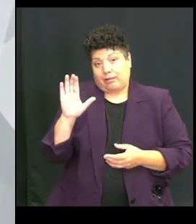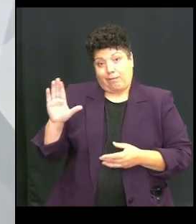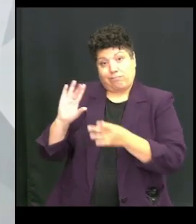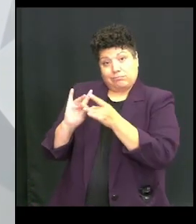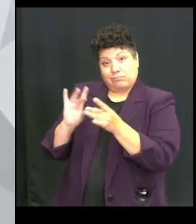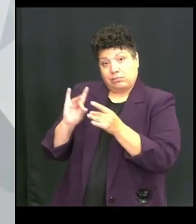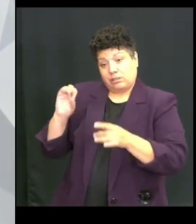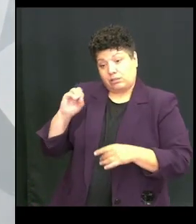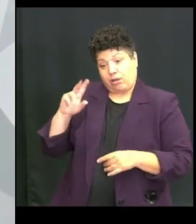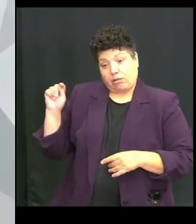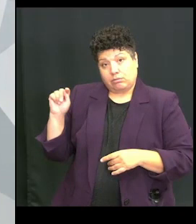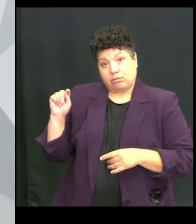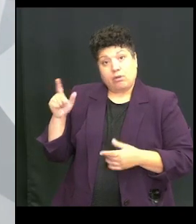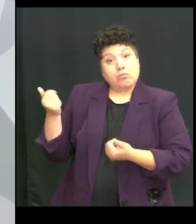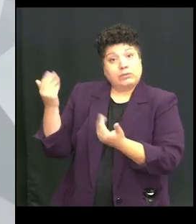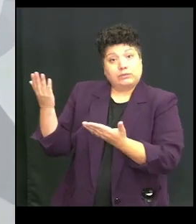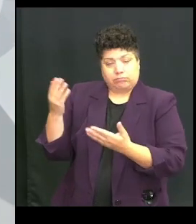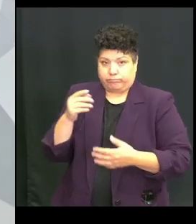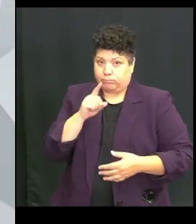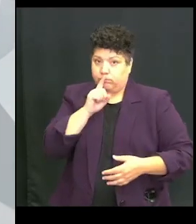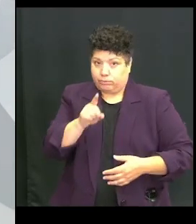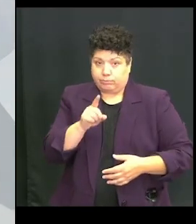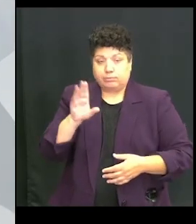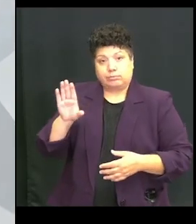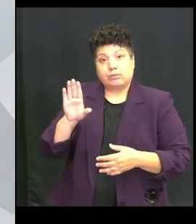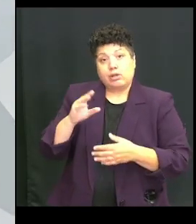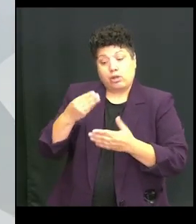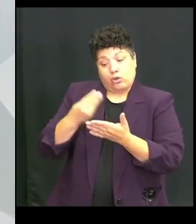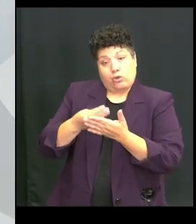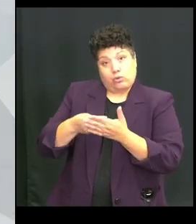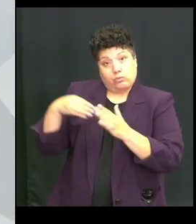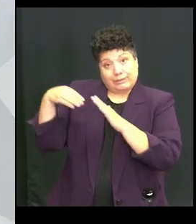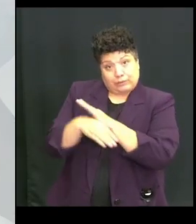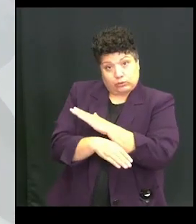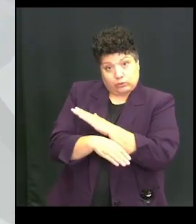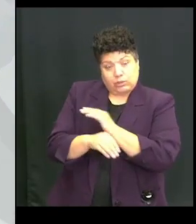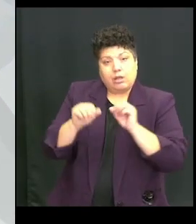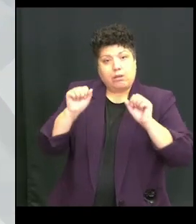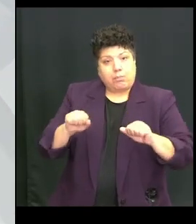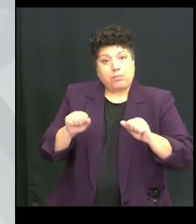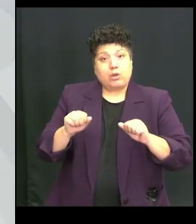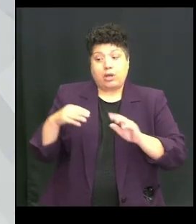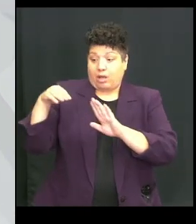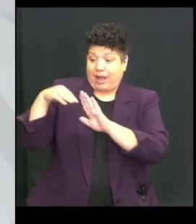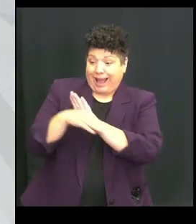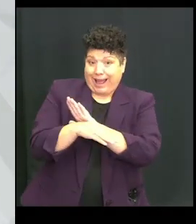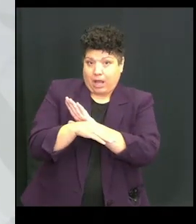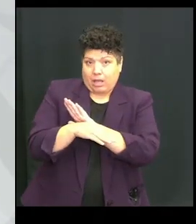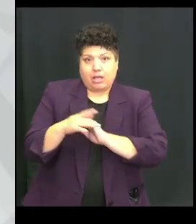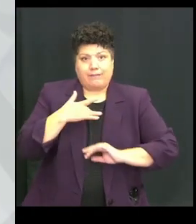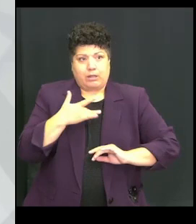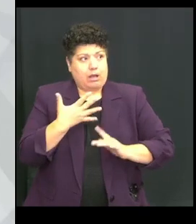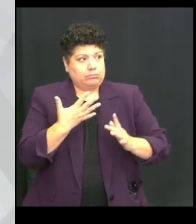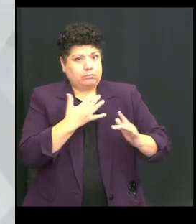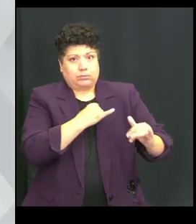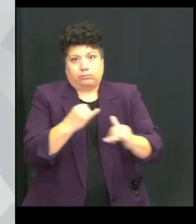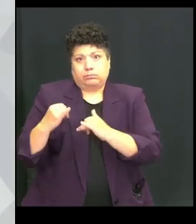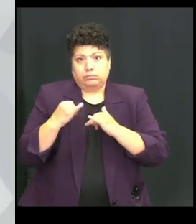the recession might have de-polarizing effects. And we can see that with the Covid-19 pandemic, too.